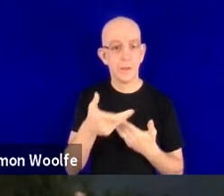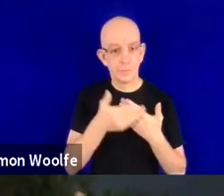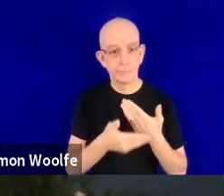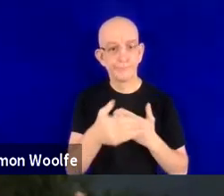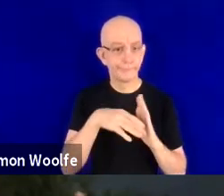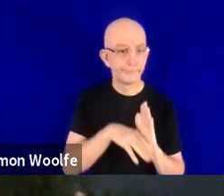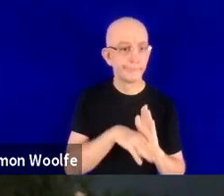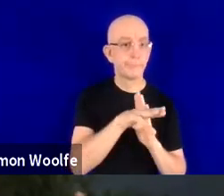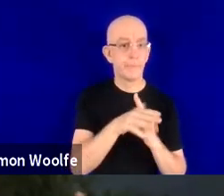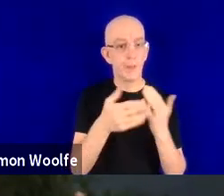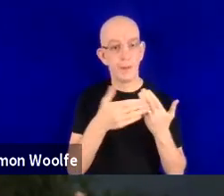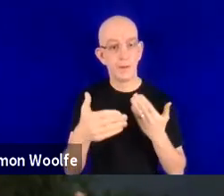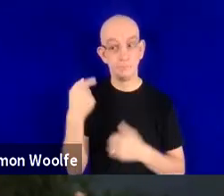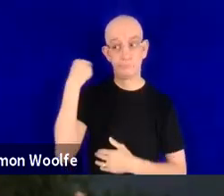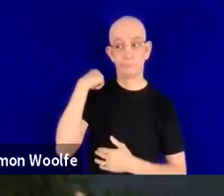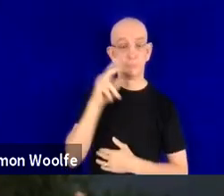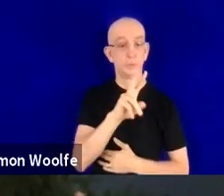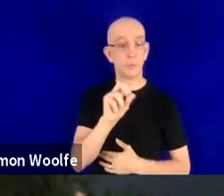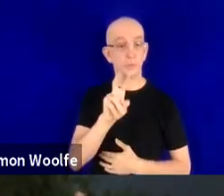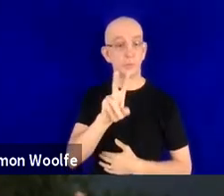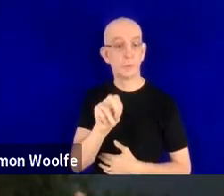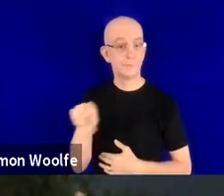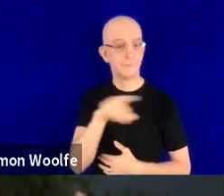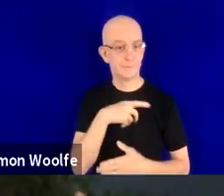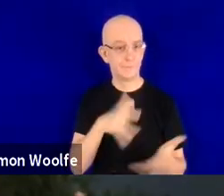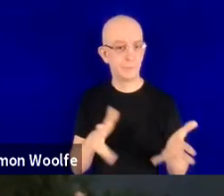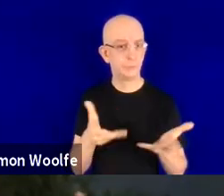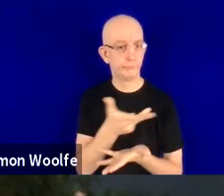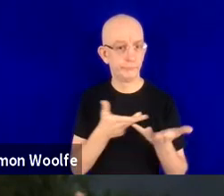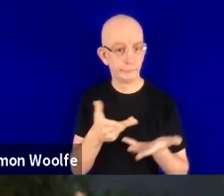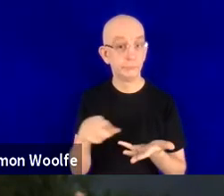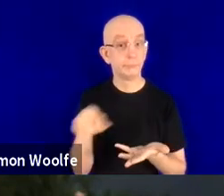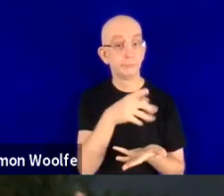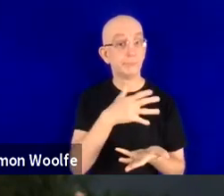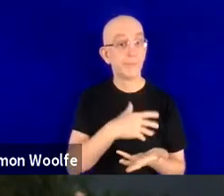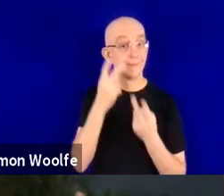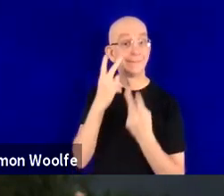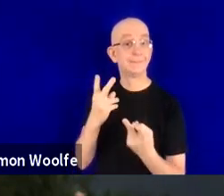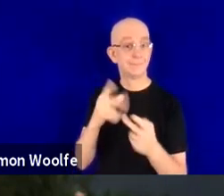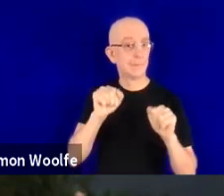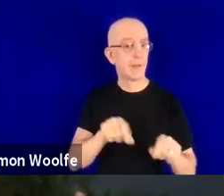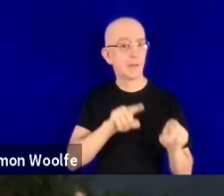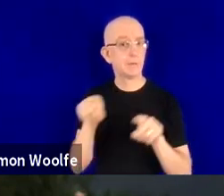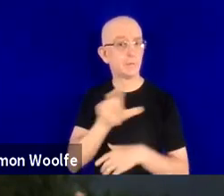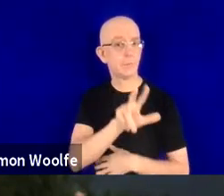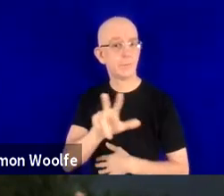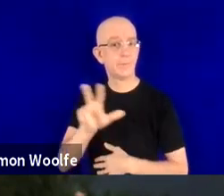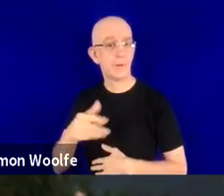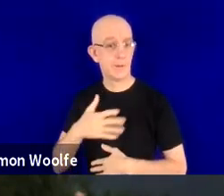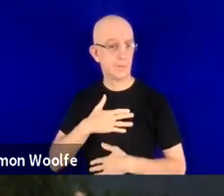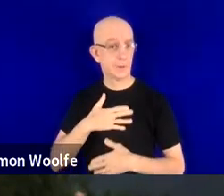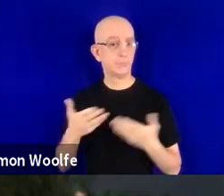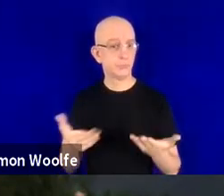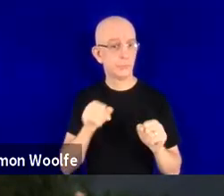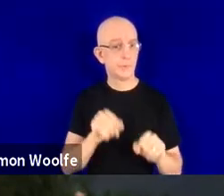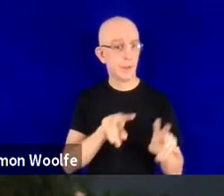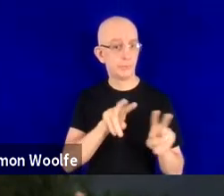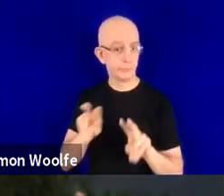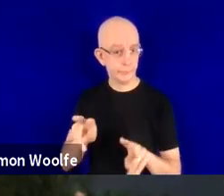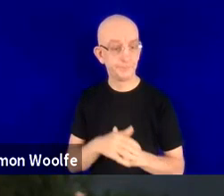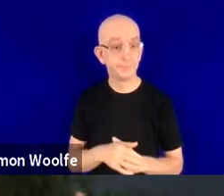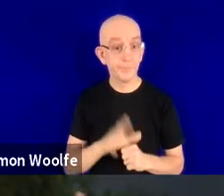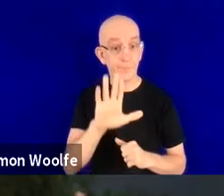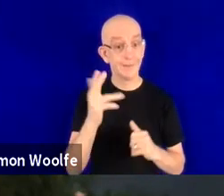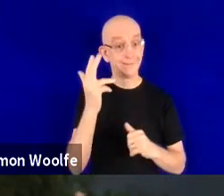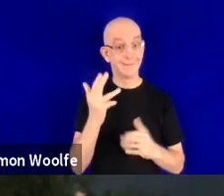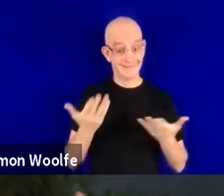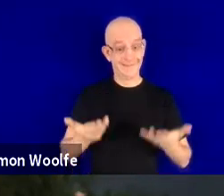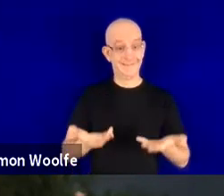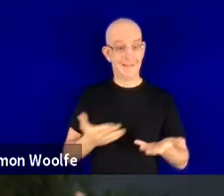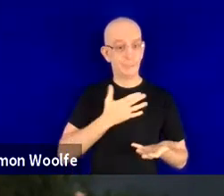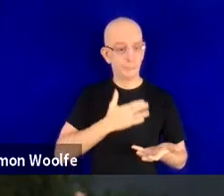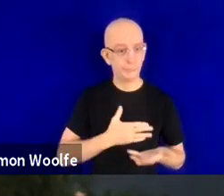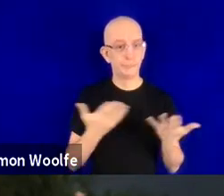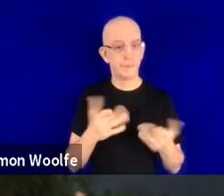So to begin with today, I would like to pay my respects to the first Australians, past and present, to the [unintelligible] people on whose traditional lands I'm speaking to you from today